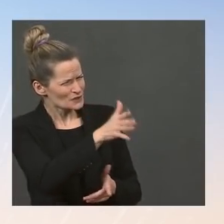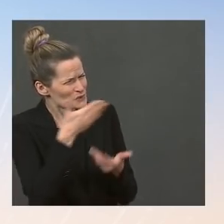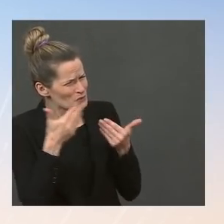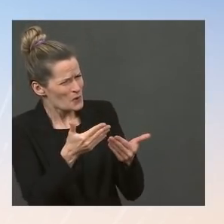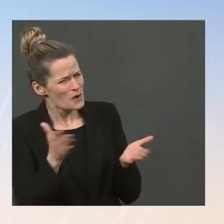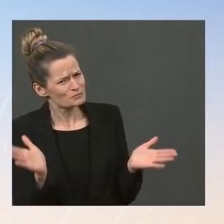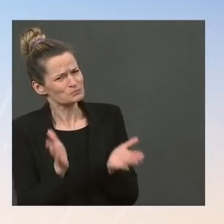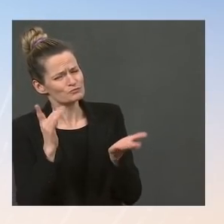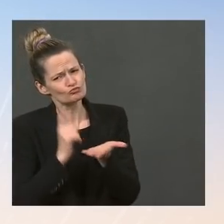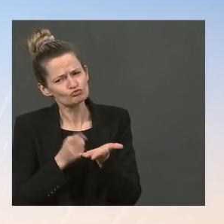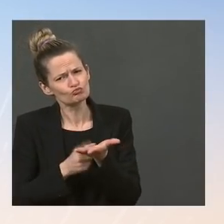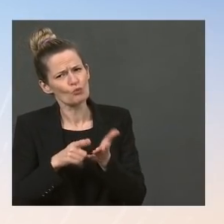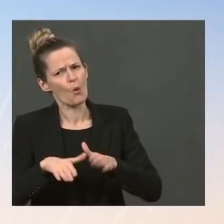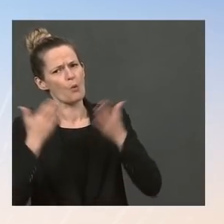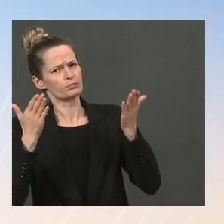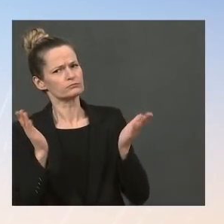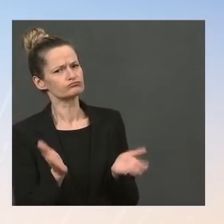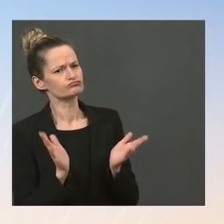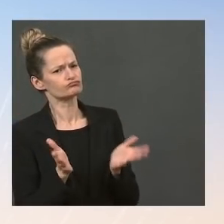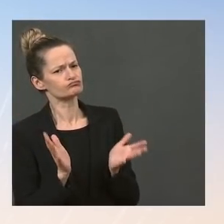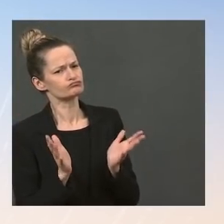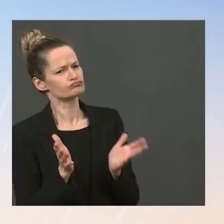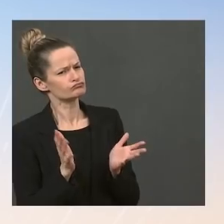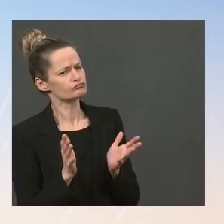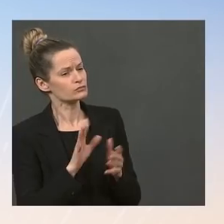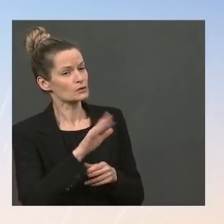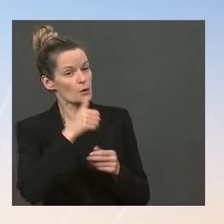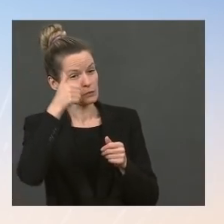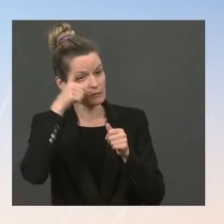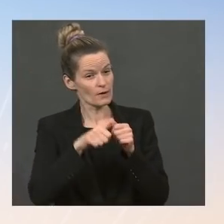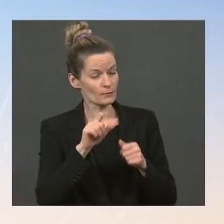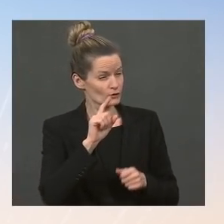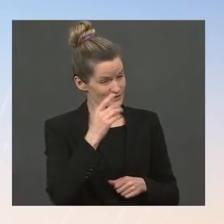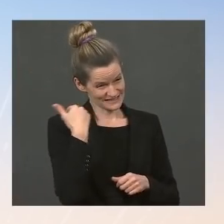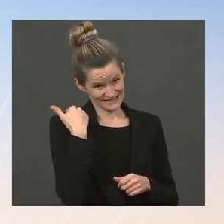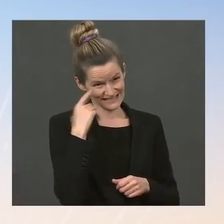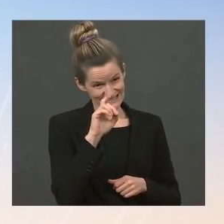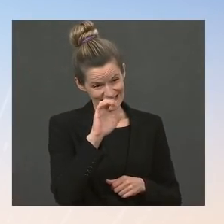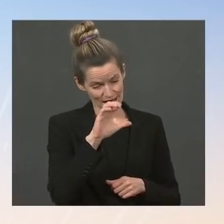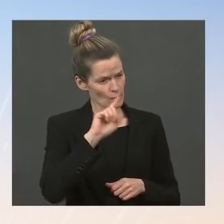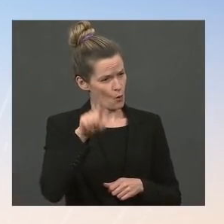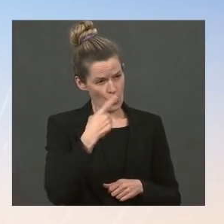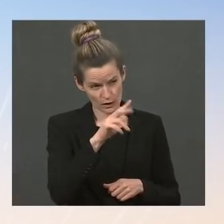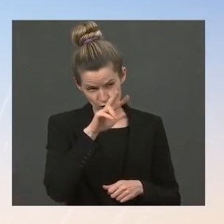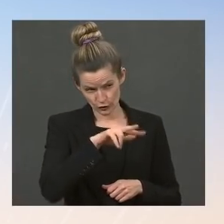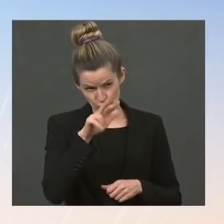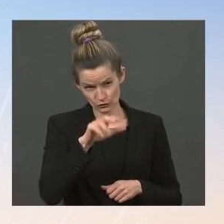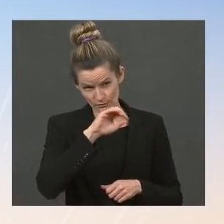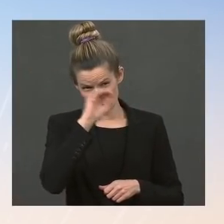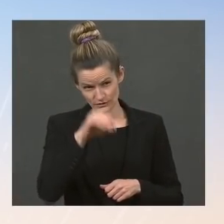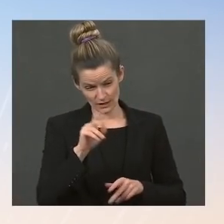only 33 percent of the American people were open to getting vaccinated. Now, more than 75 percent have had at least one shot.